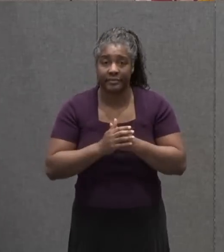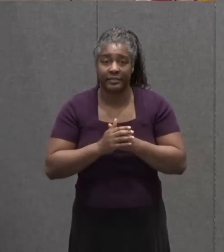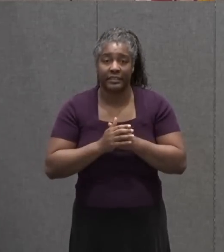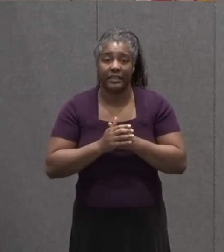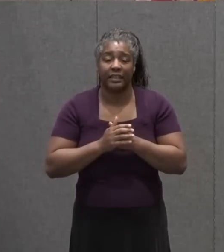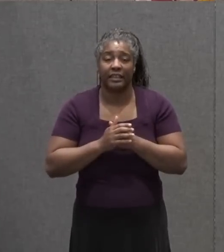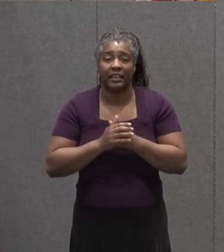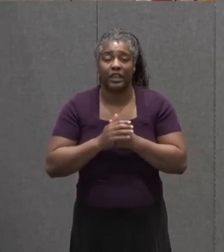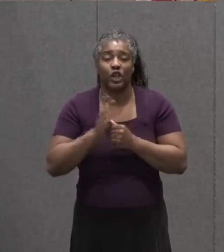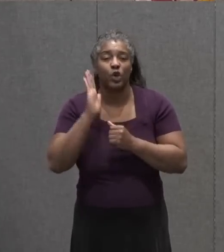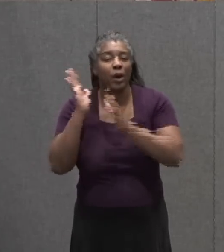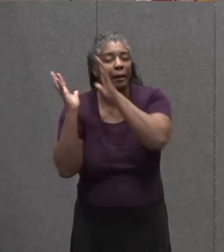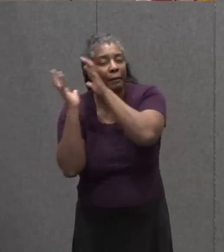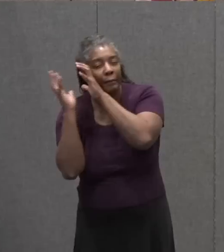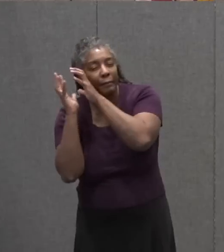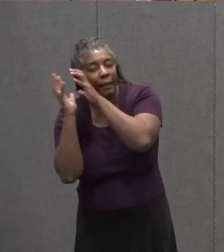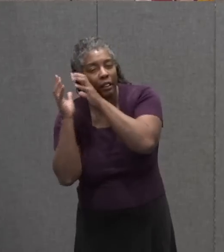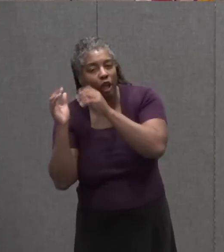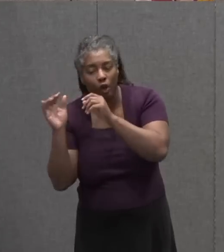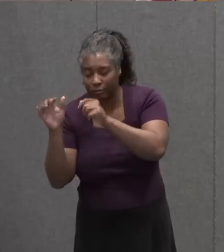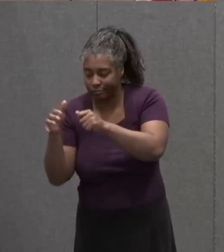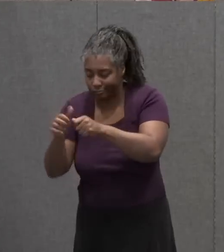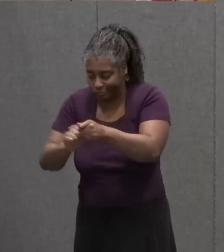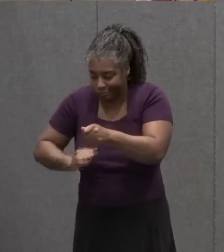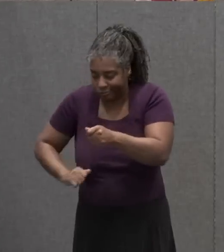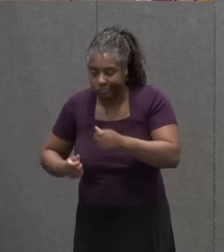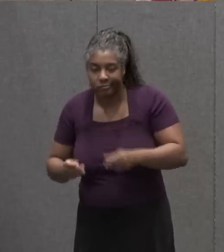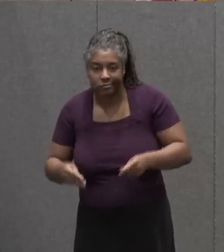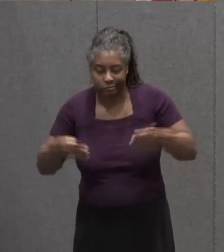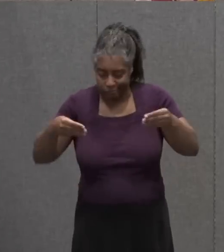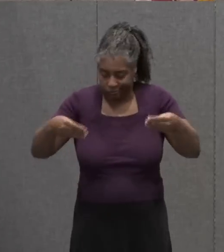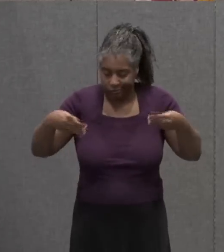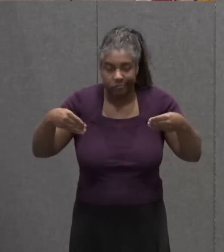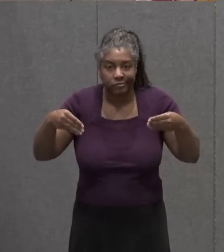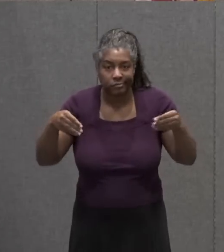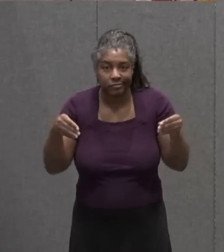Now we don't know what's under there, it's all flat. And then you pull